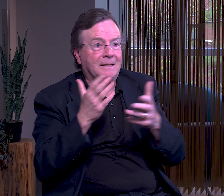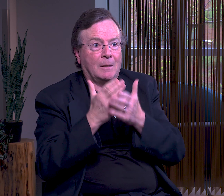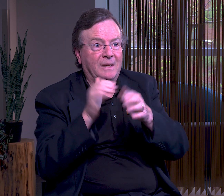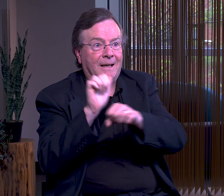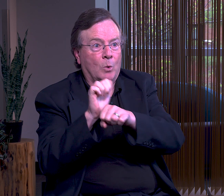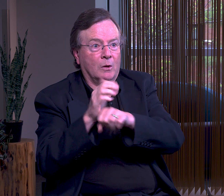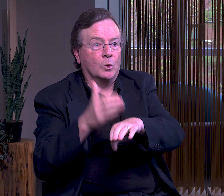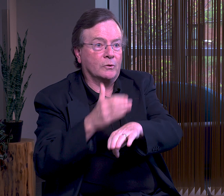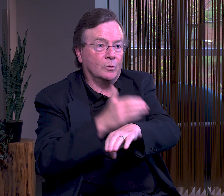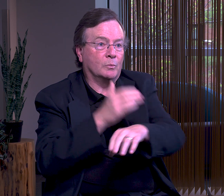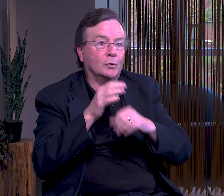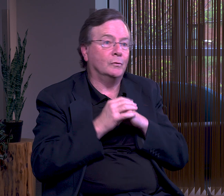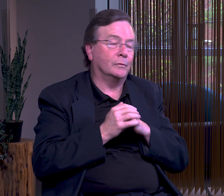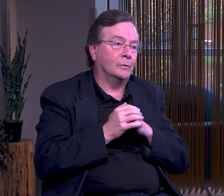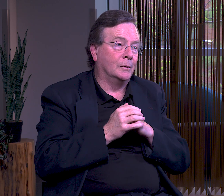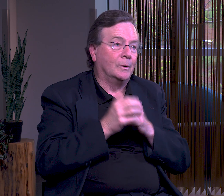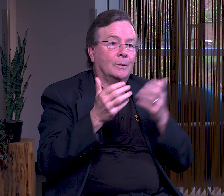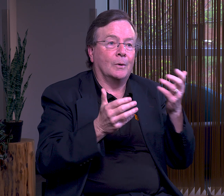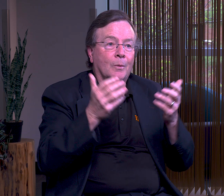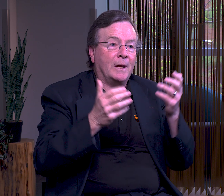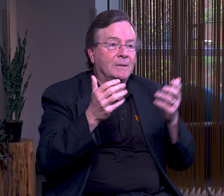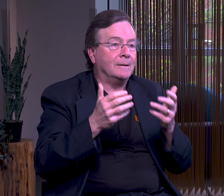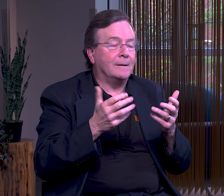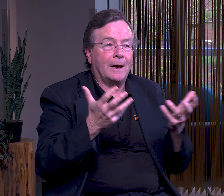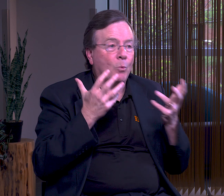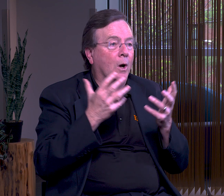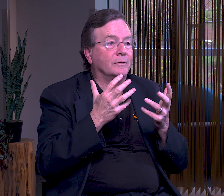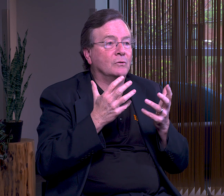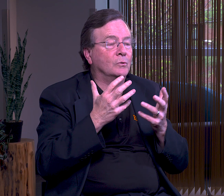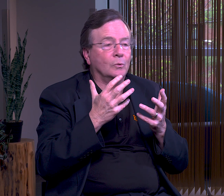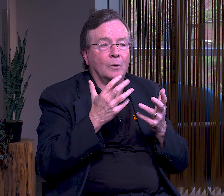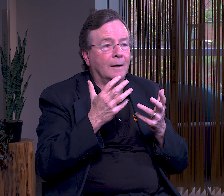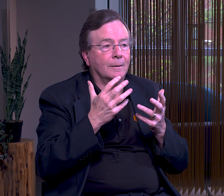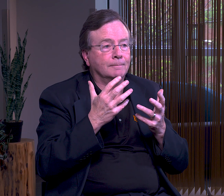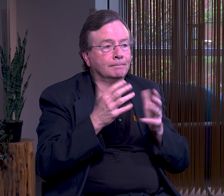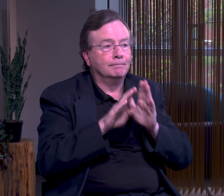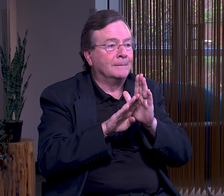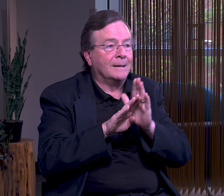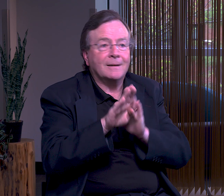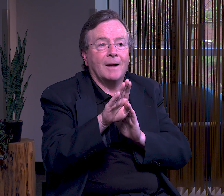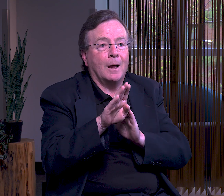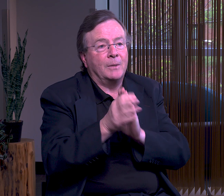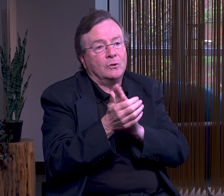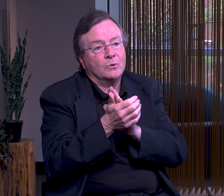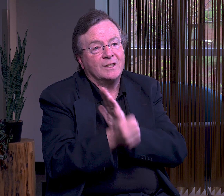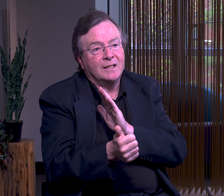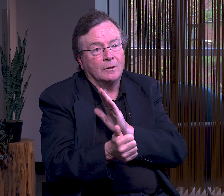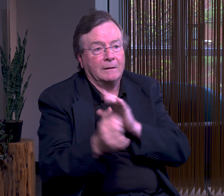something they want to work to improve, or maybe they want to, develop a new skill.